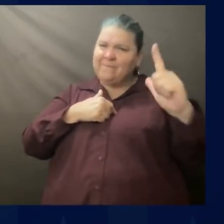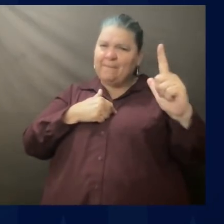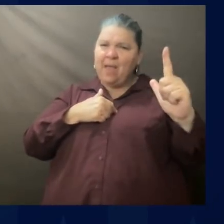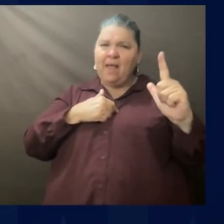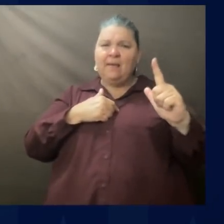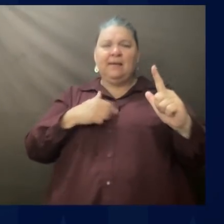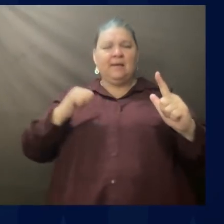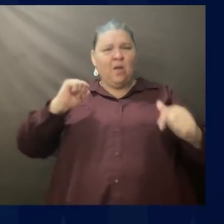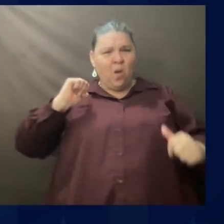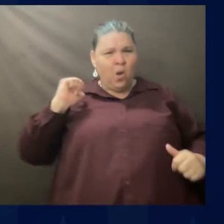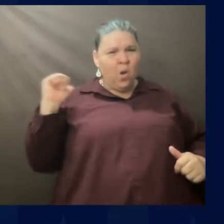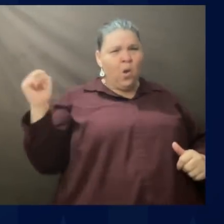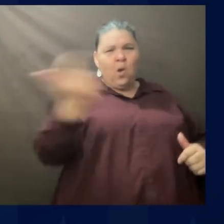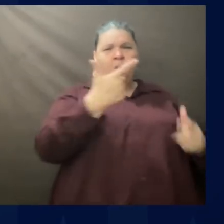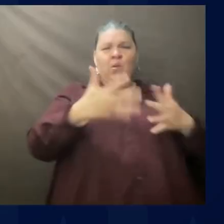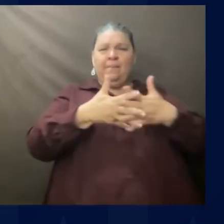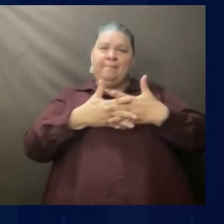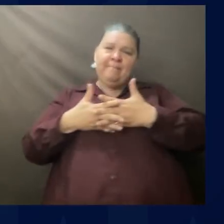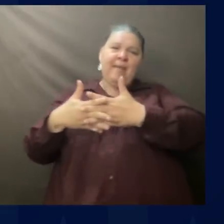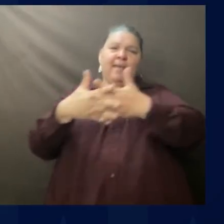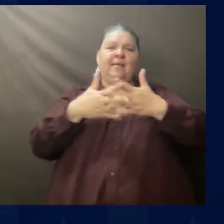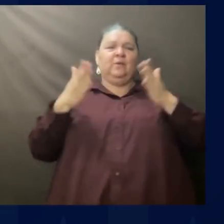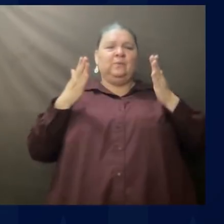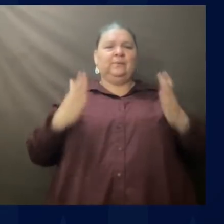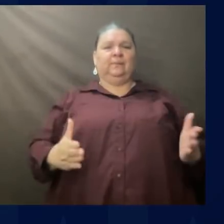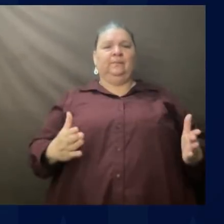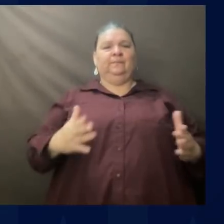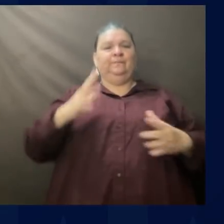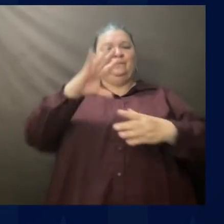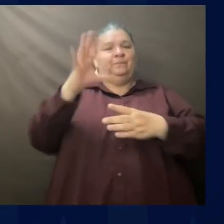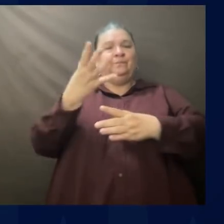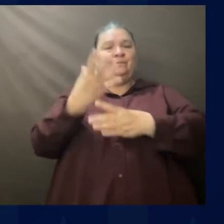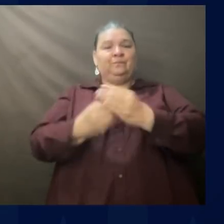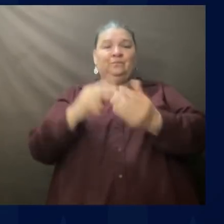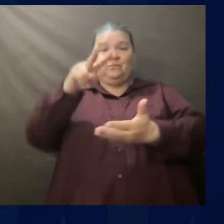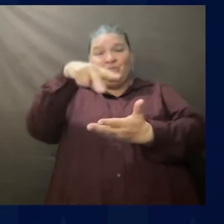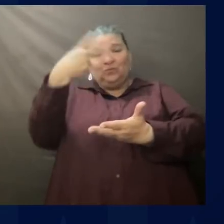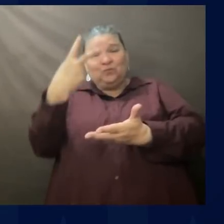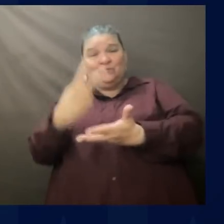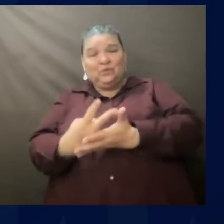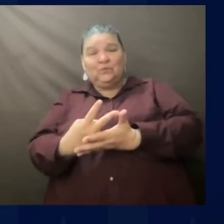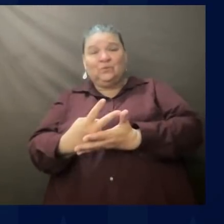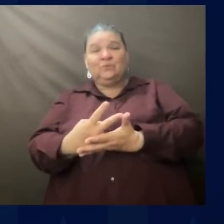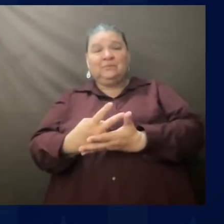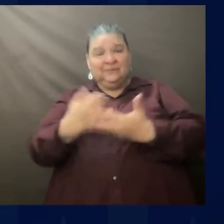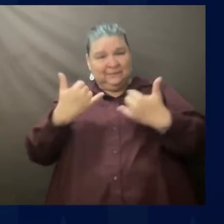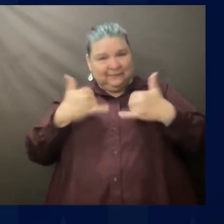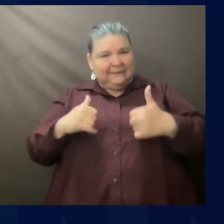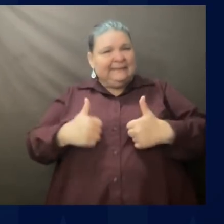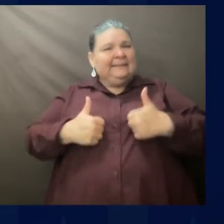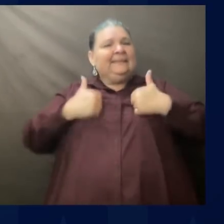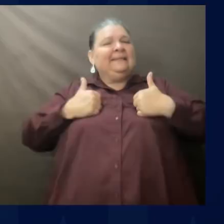And our fallen lived, knowing that freedom and the idea that is America is worth fighting for.